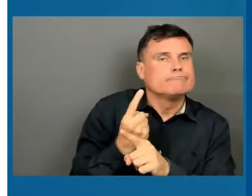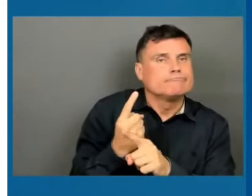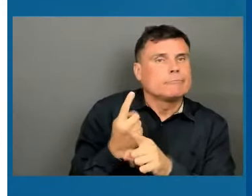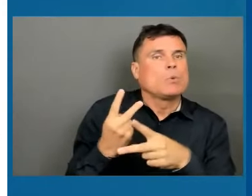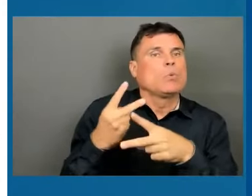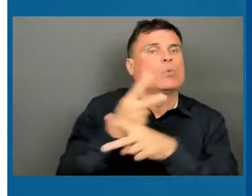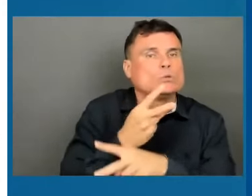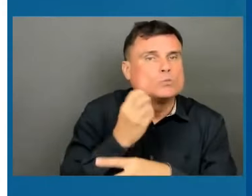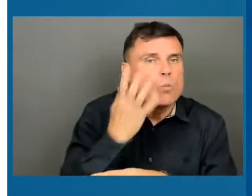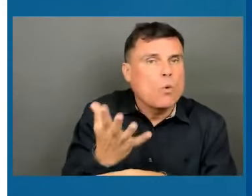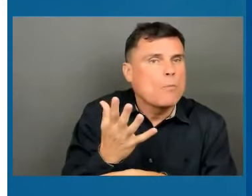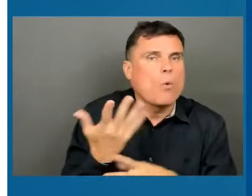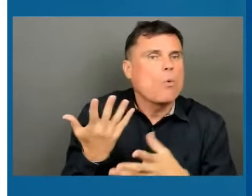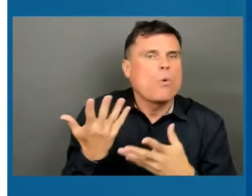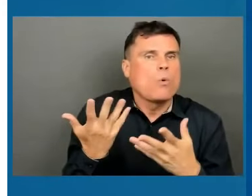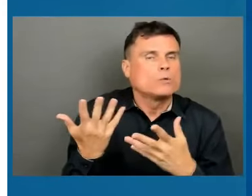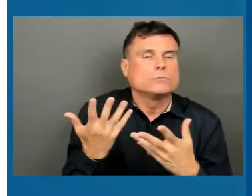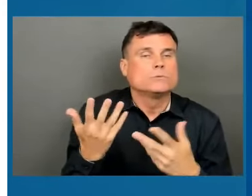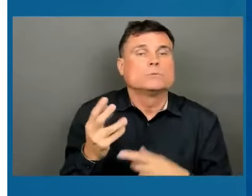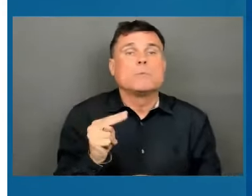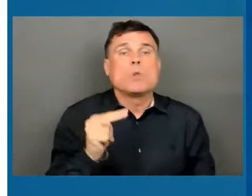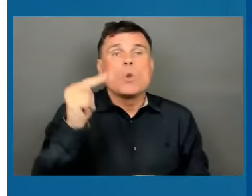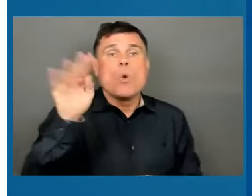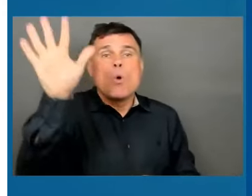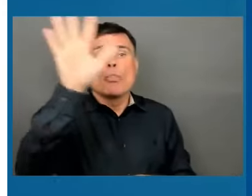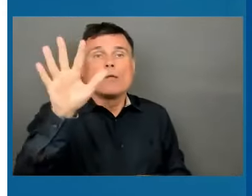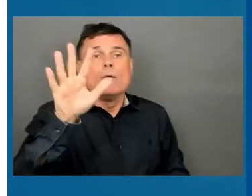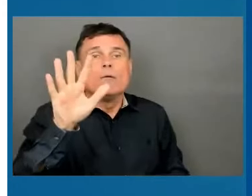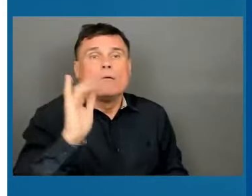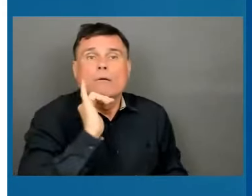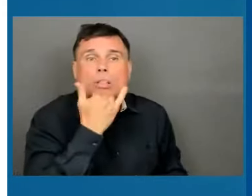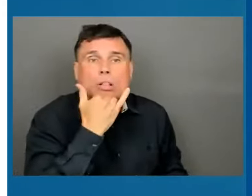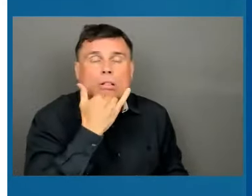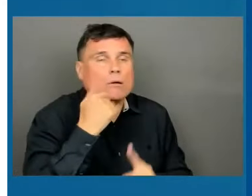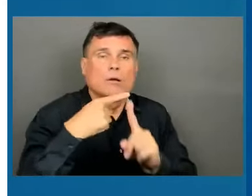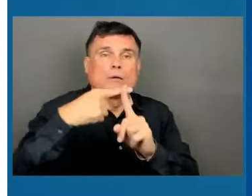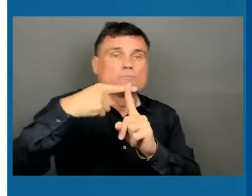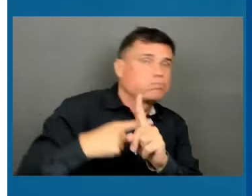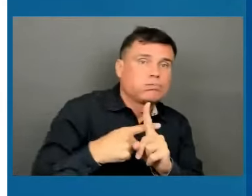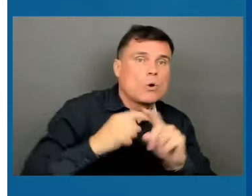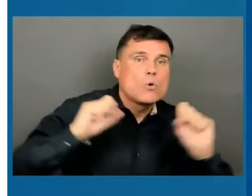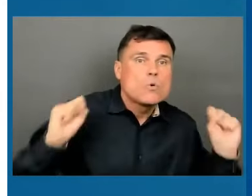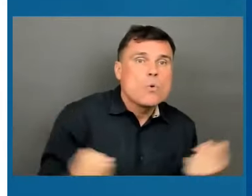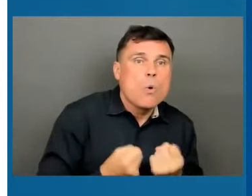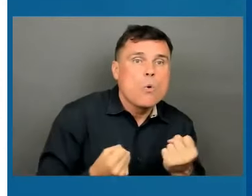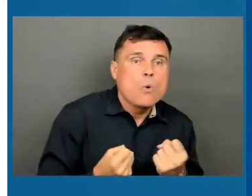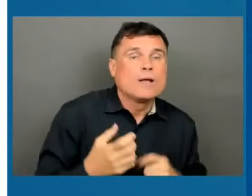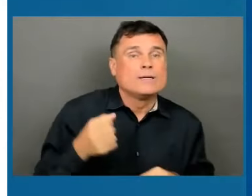cool in the north as well. And finally just a word to stay tuned to the weather on a